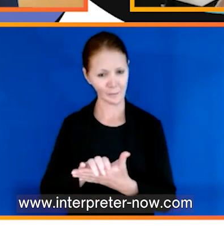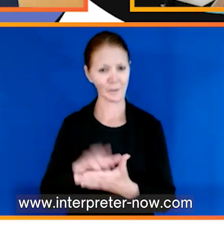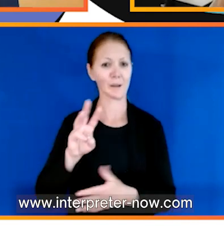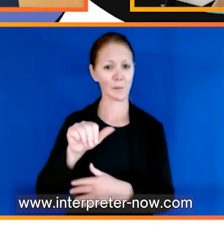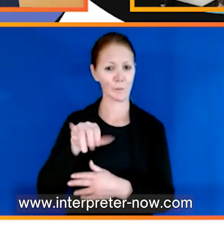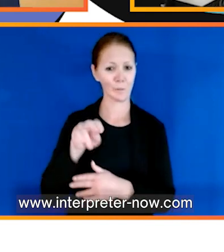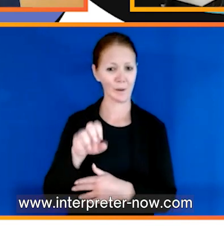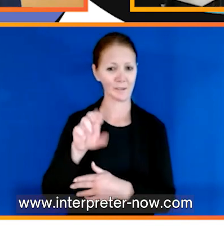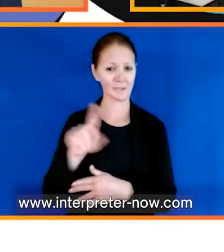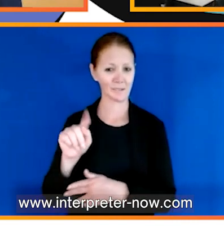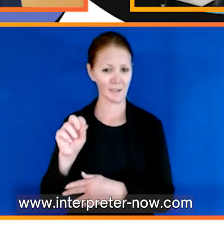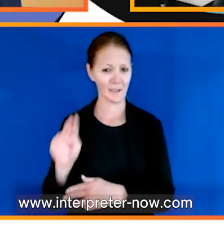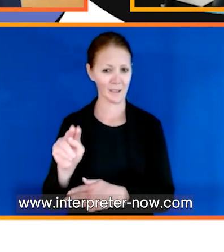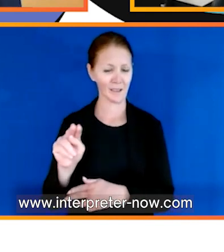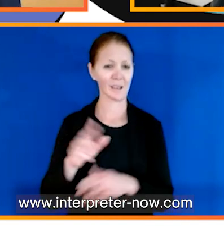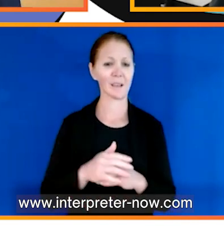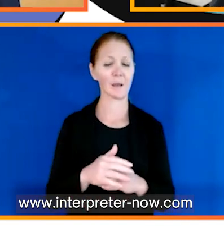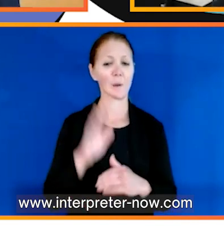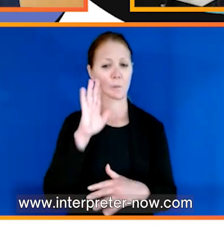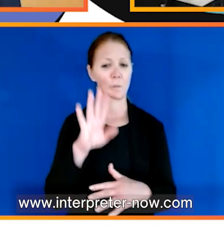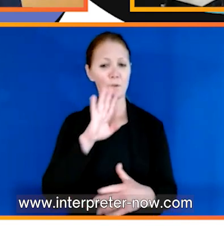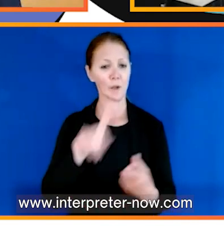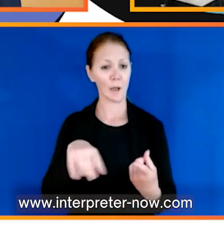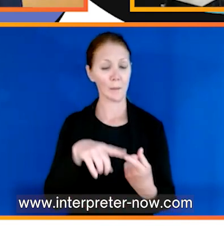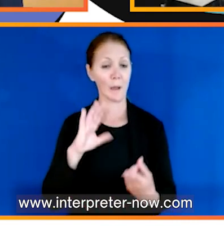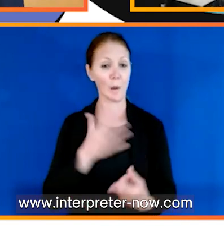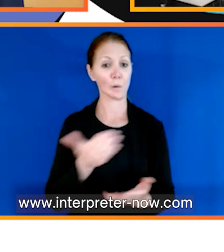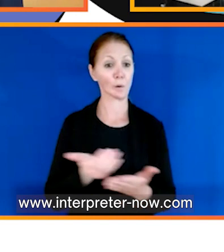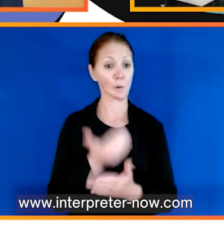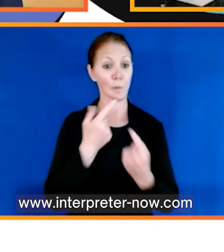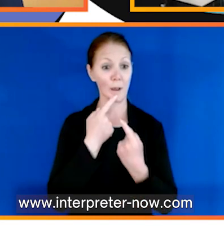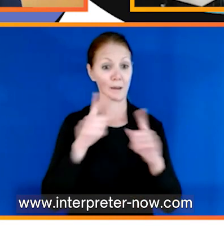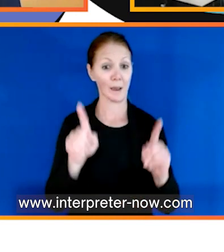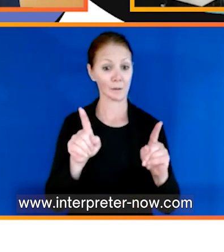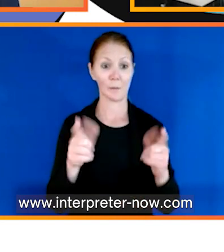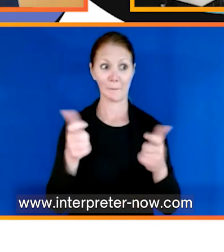Sutton. We'll be talking about our new announcement today, a big announcement.